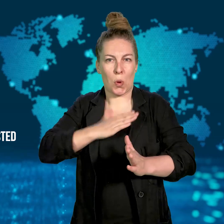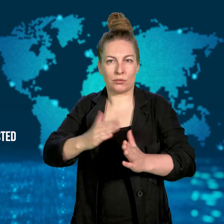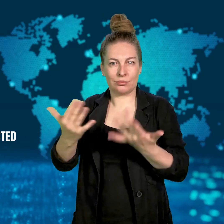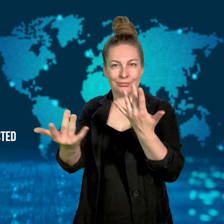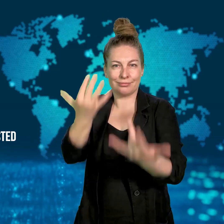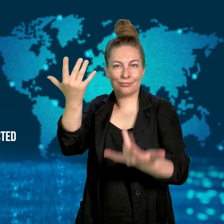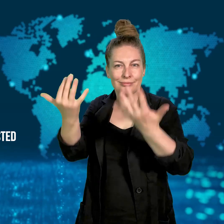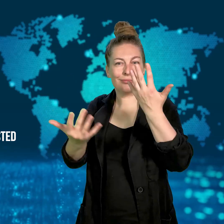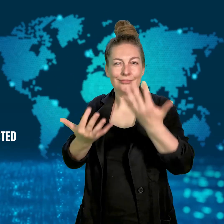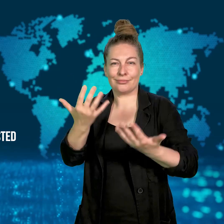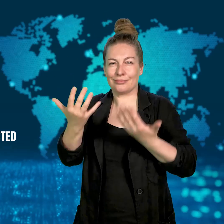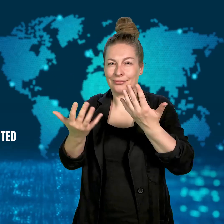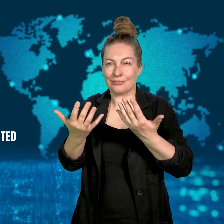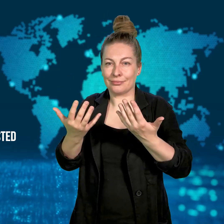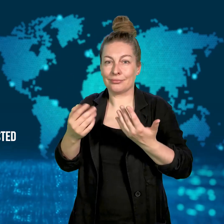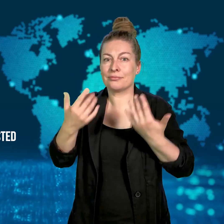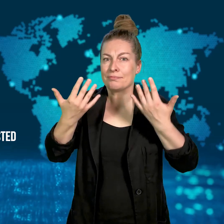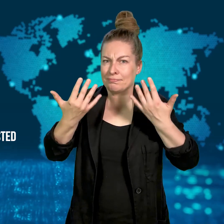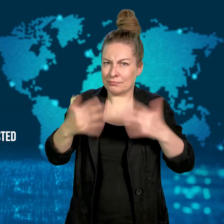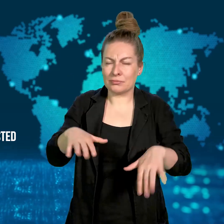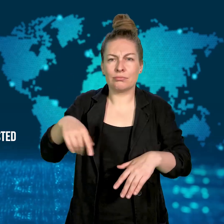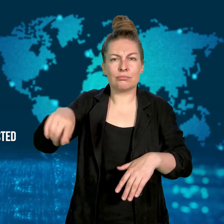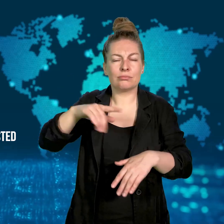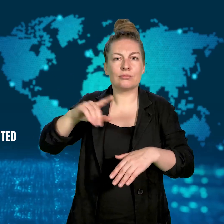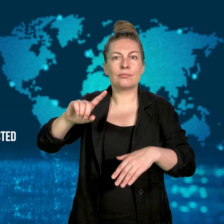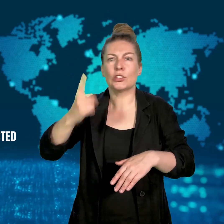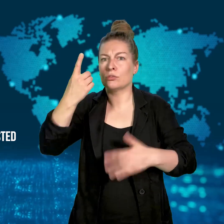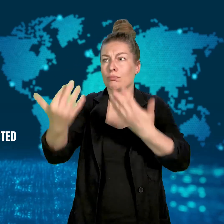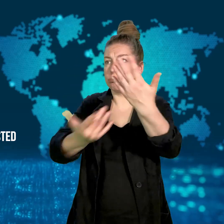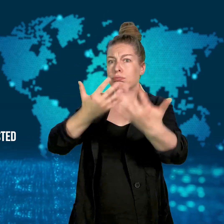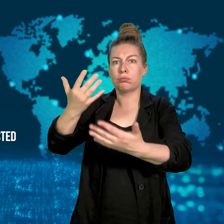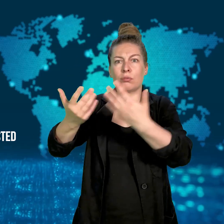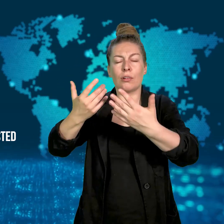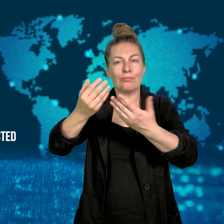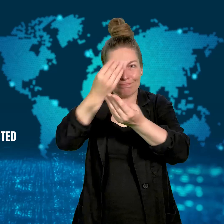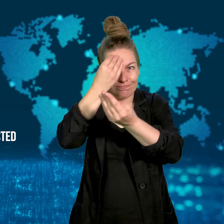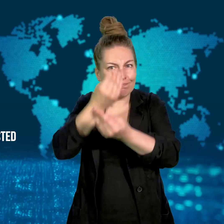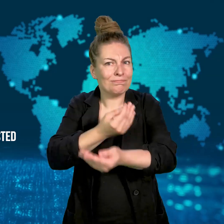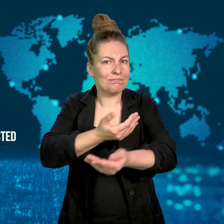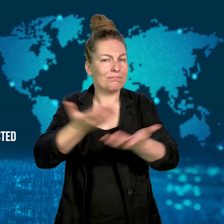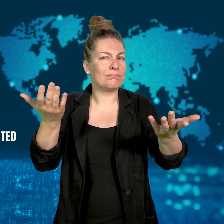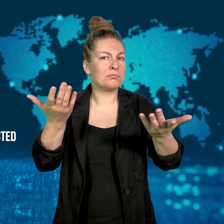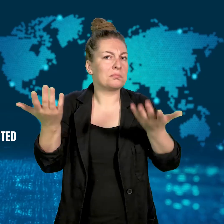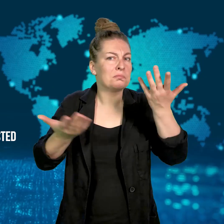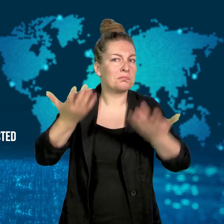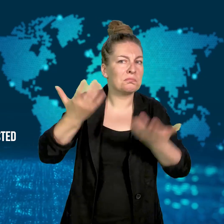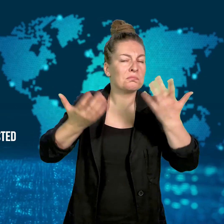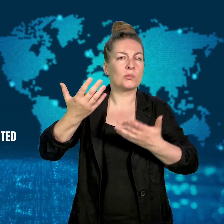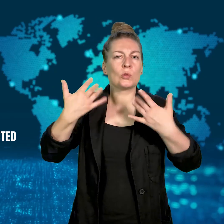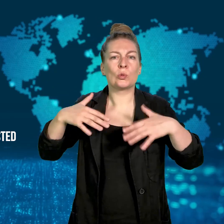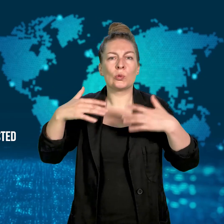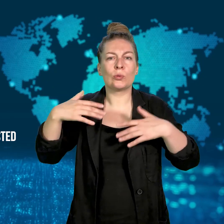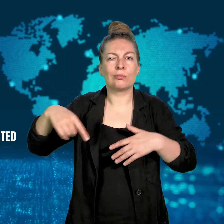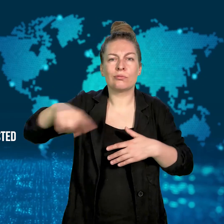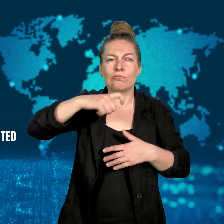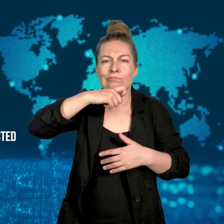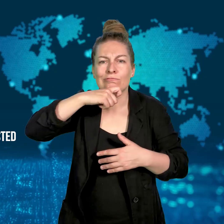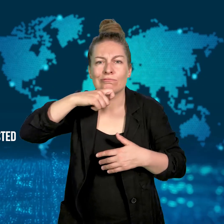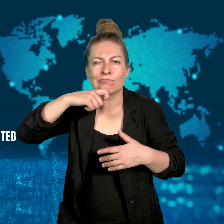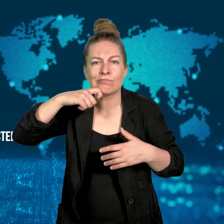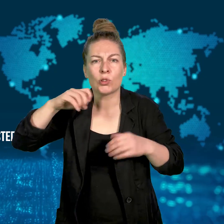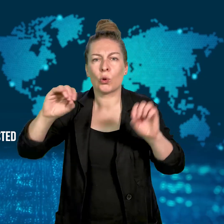Although the fires were initially reported to be a result of drought